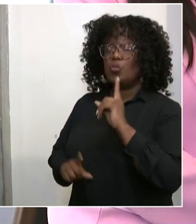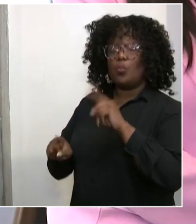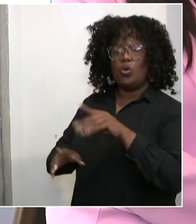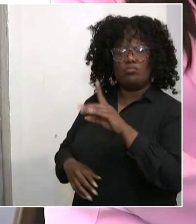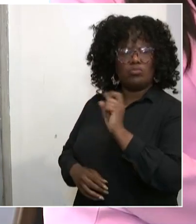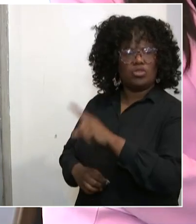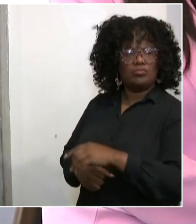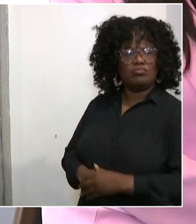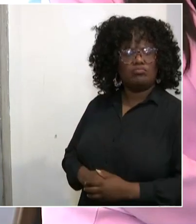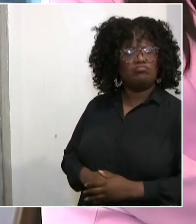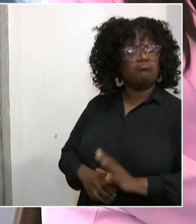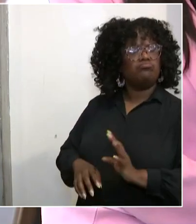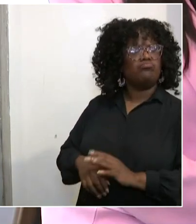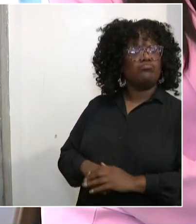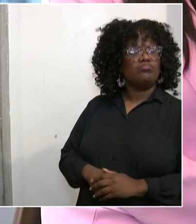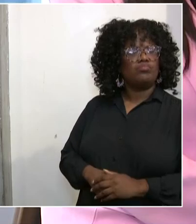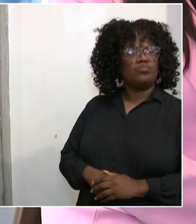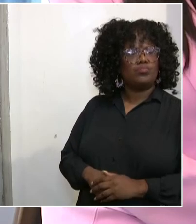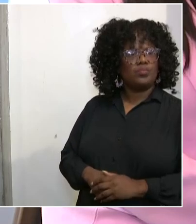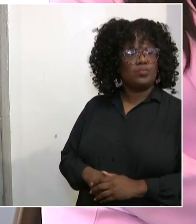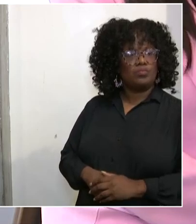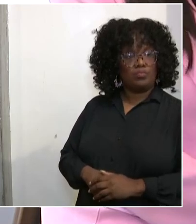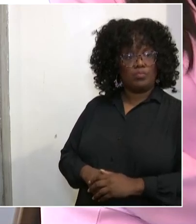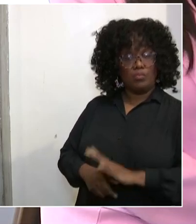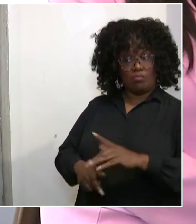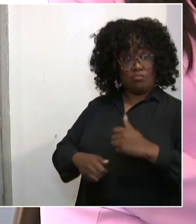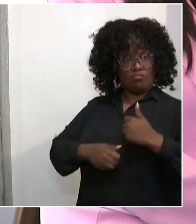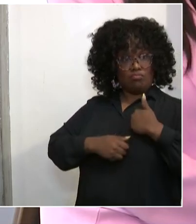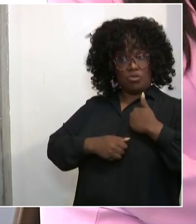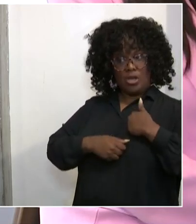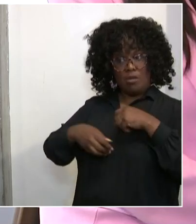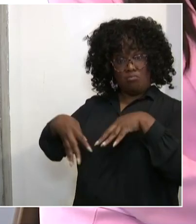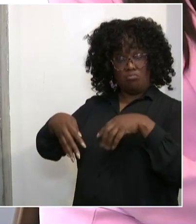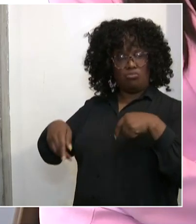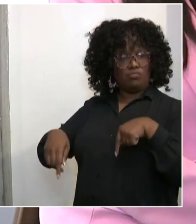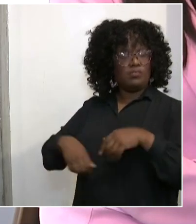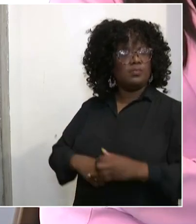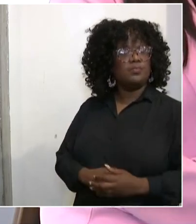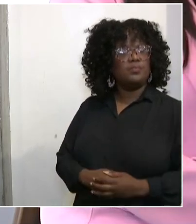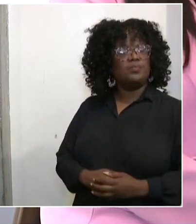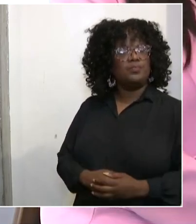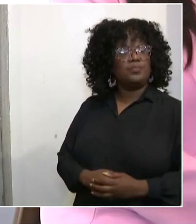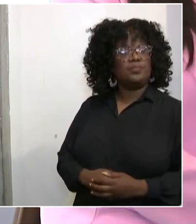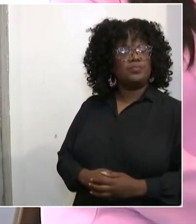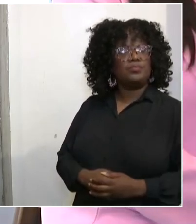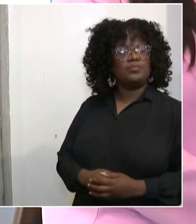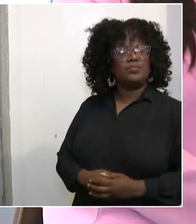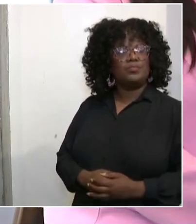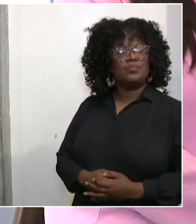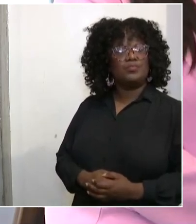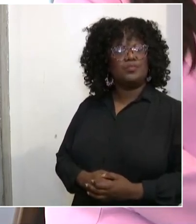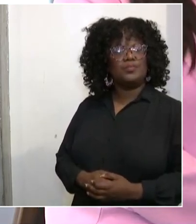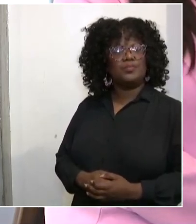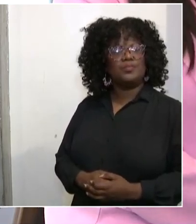The army has told reporters they will be on the hook for any damage to roads that their heavy vehicles, tanks may cause.